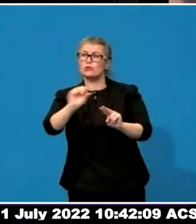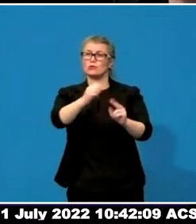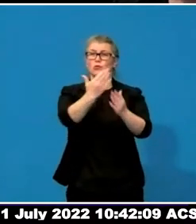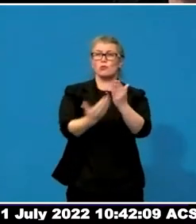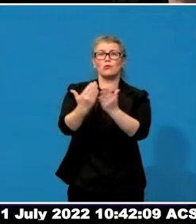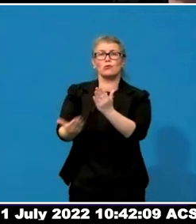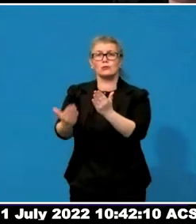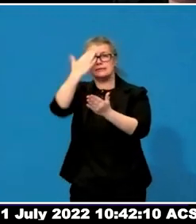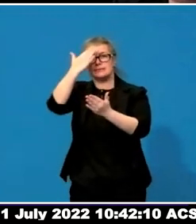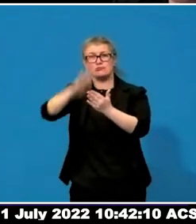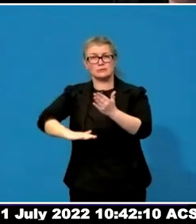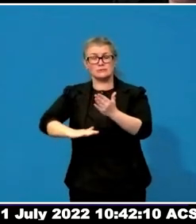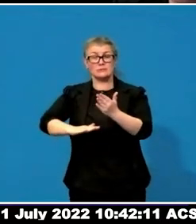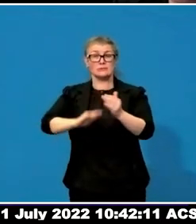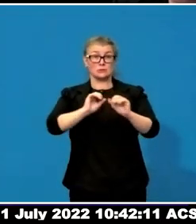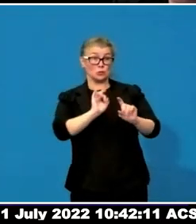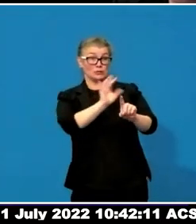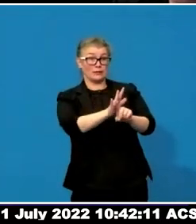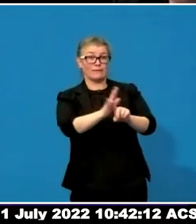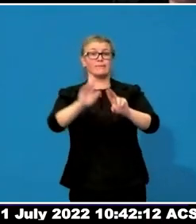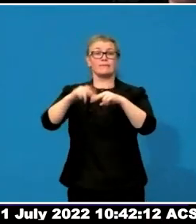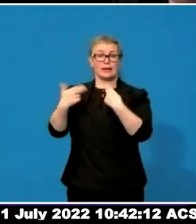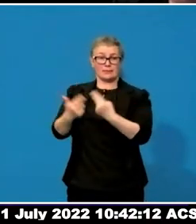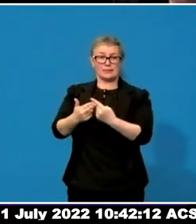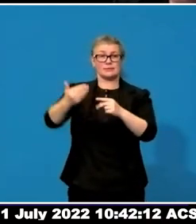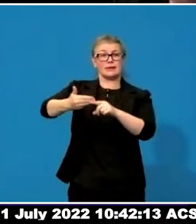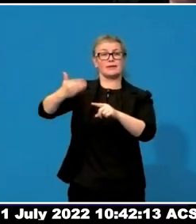their families in contact with child protection systems.